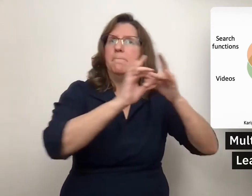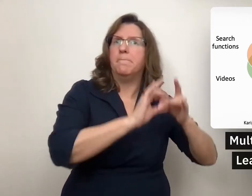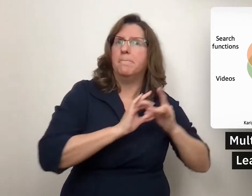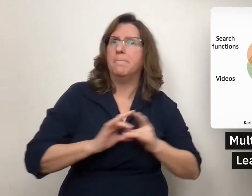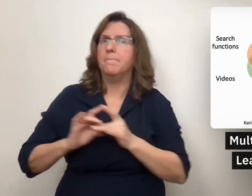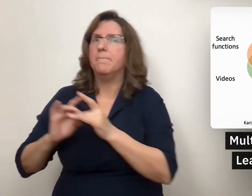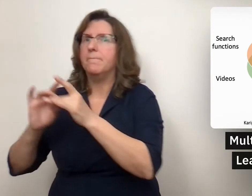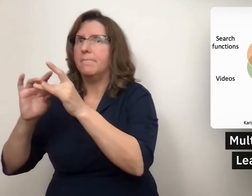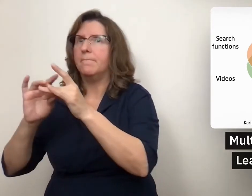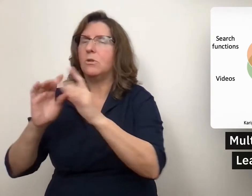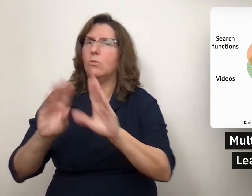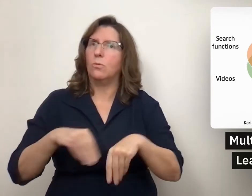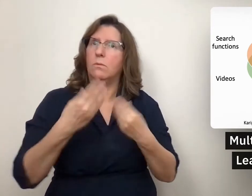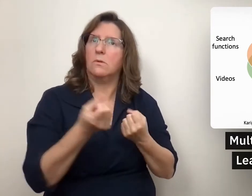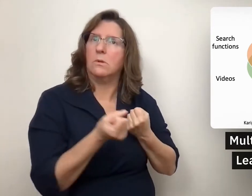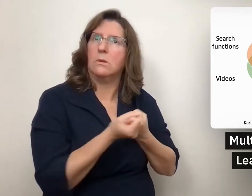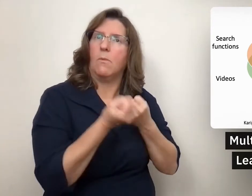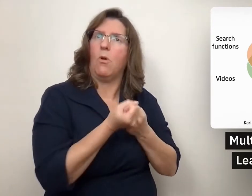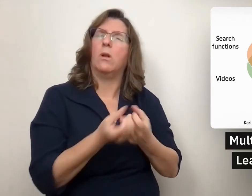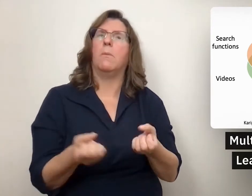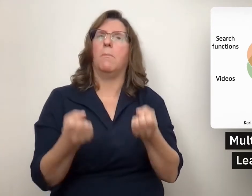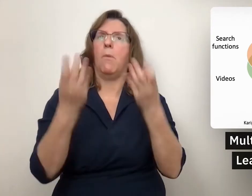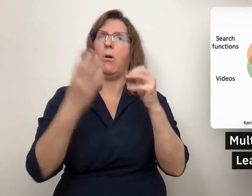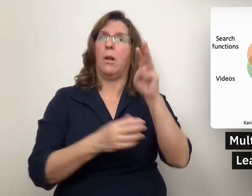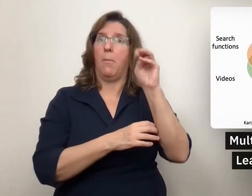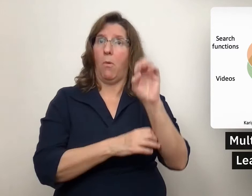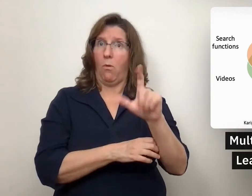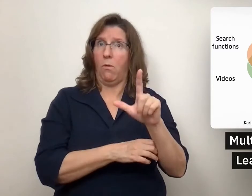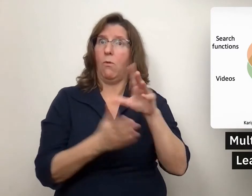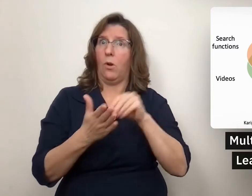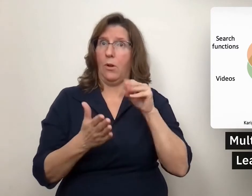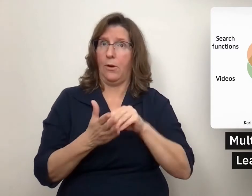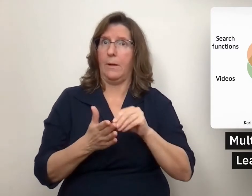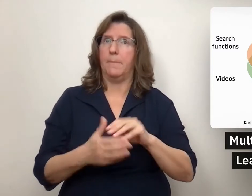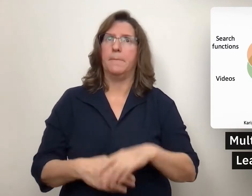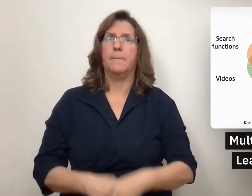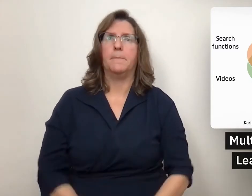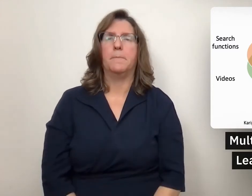There needs to be a flow in the design that supports comprehension and multimodal learning.